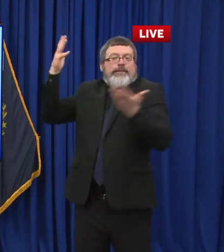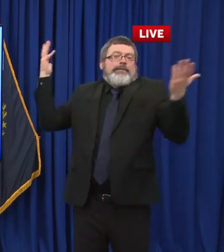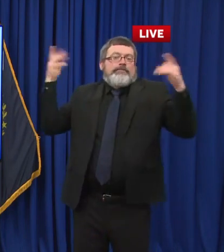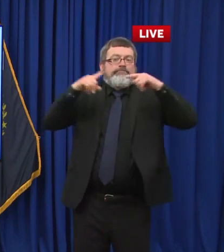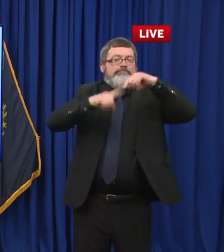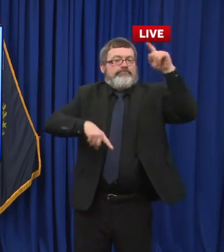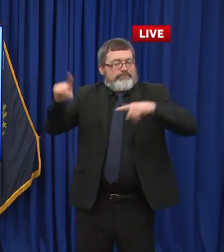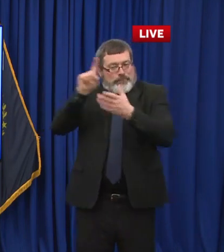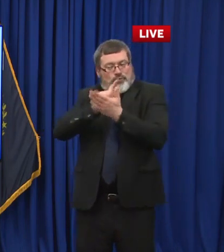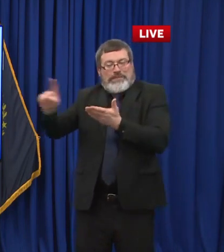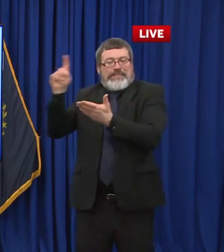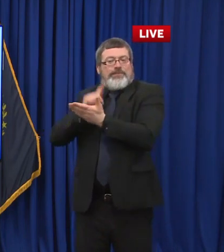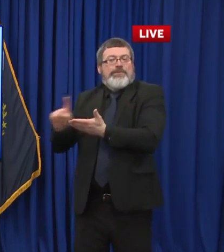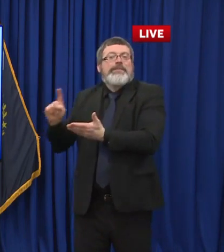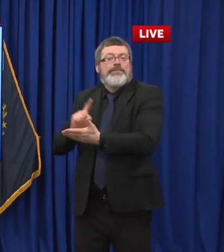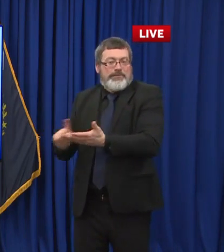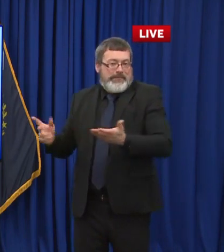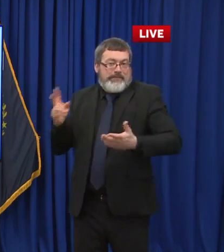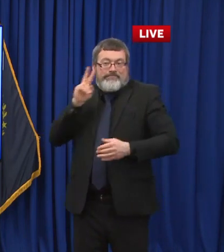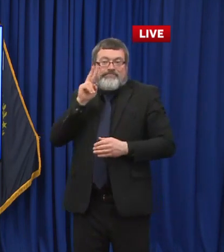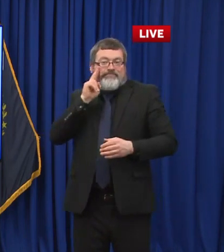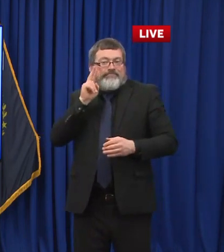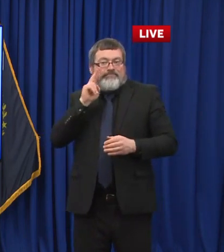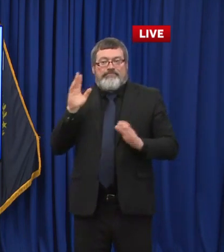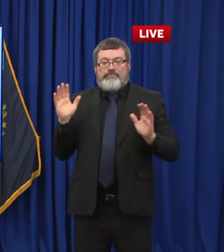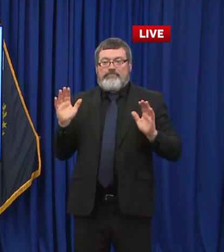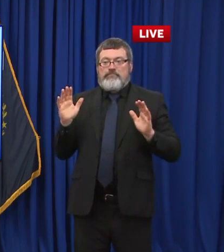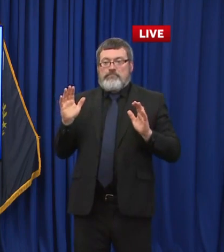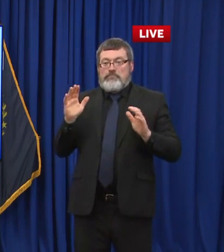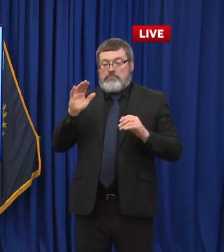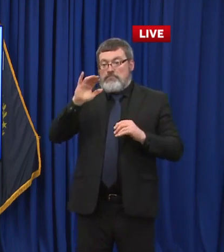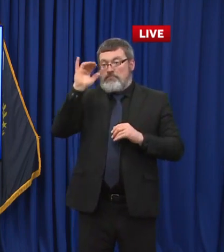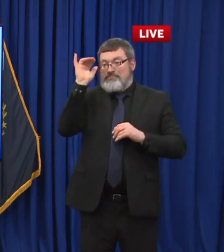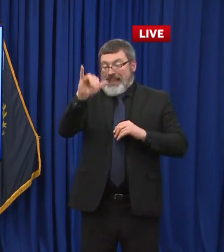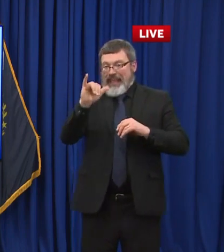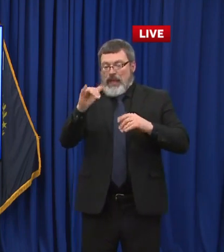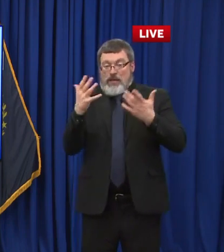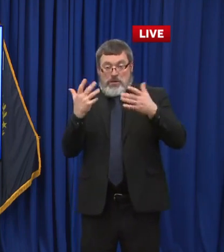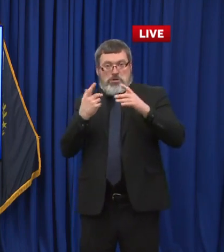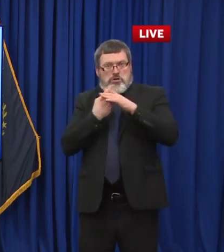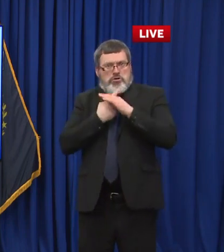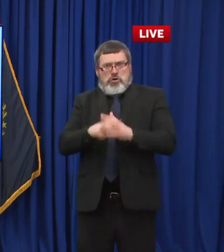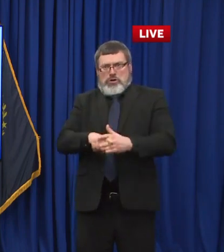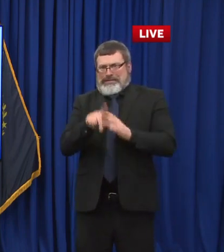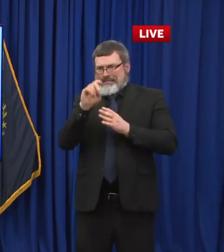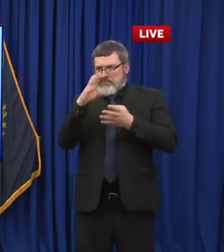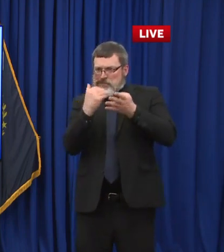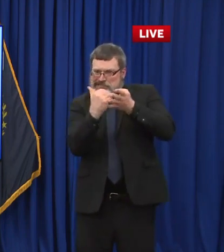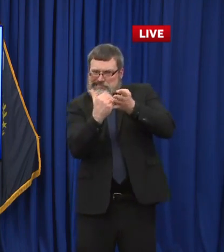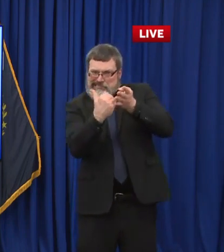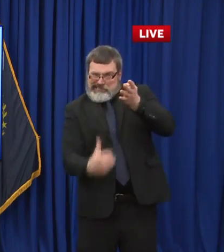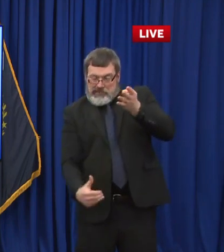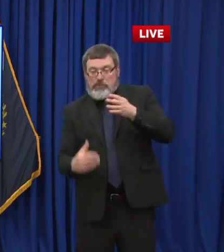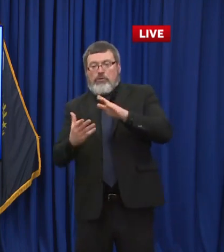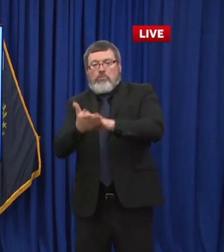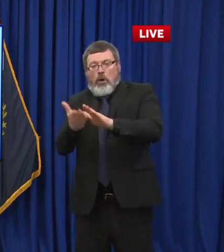HOW MUCH WE GET EACH WEEK IS VARIABLE NOW. IT COULD BE 10,000 OR 20,000 OR 30,000.